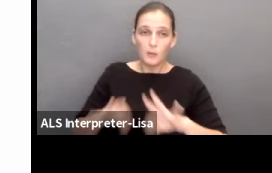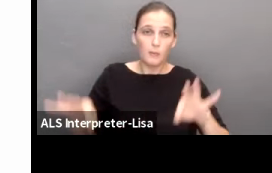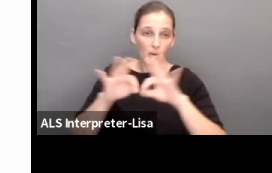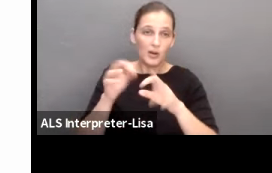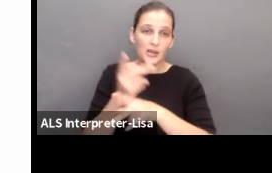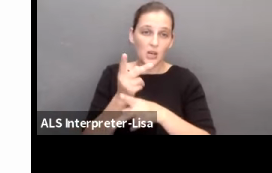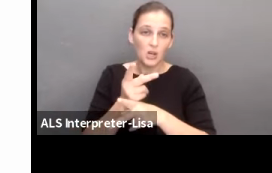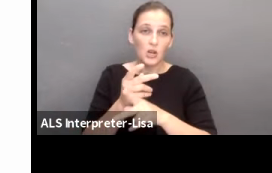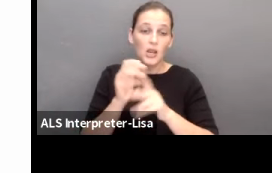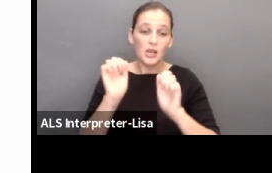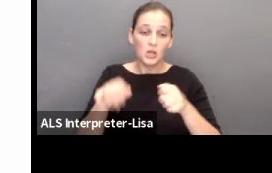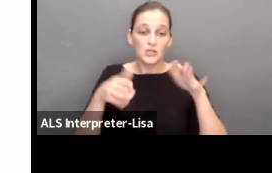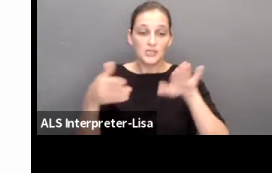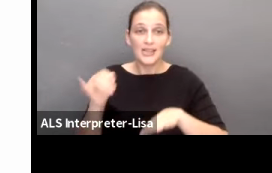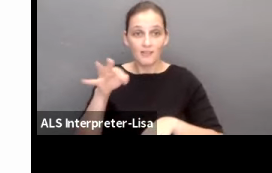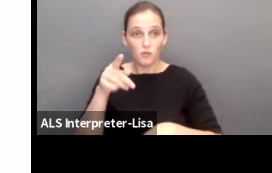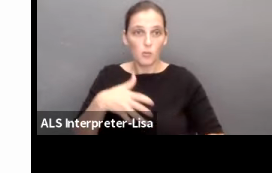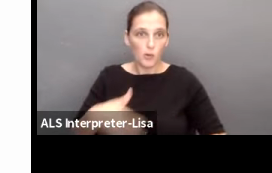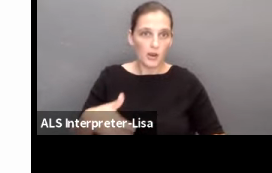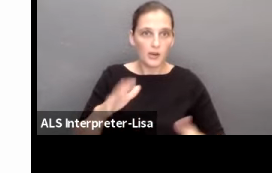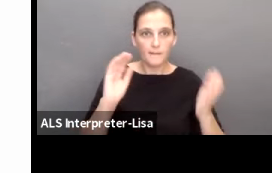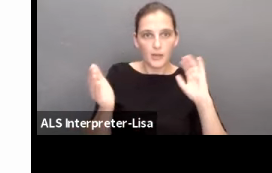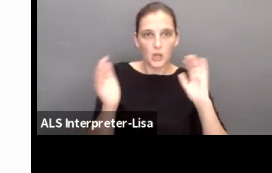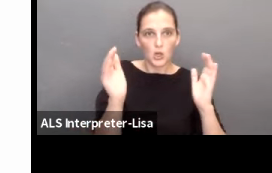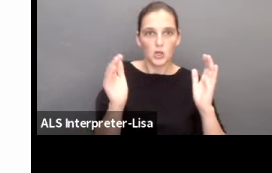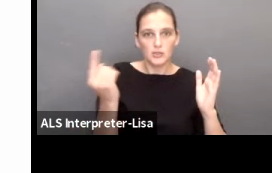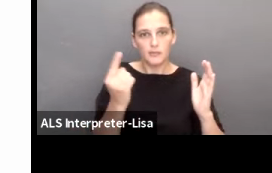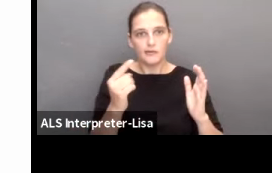you are pregnant, compared to somebody you know your age and your same health factors